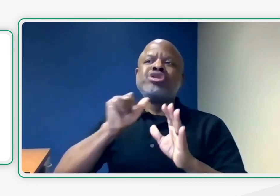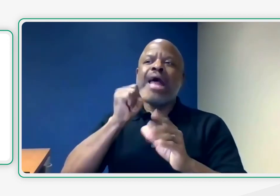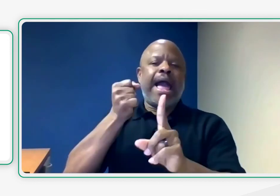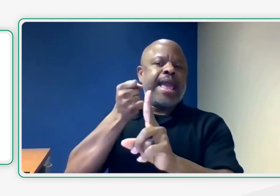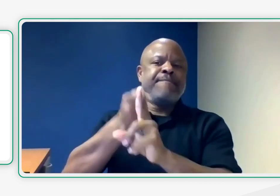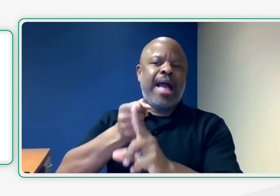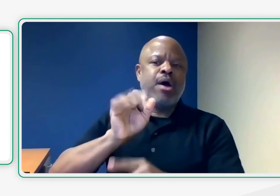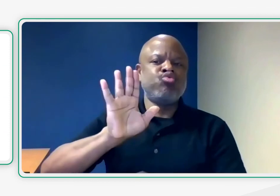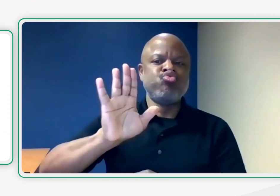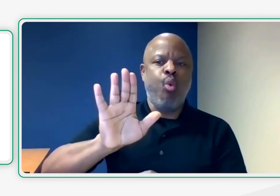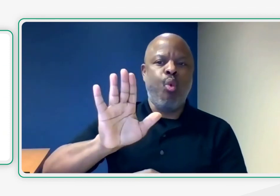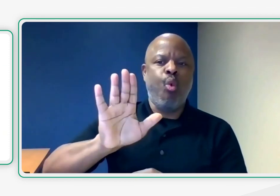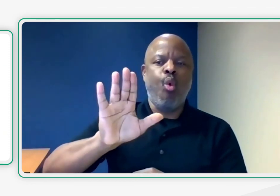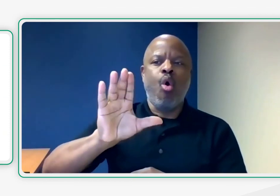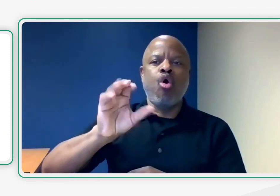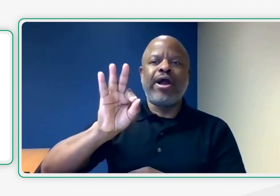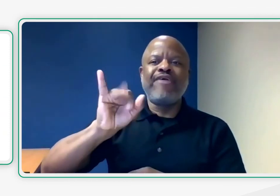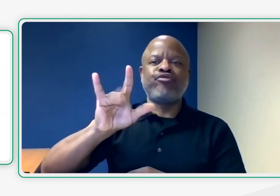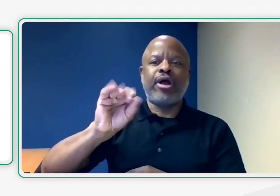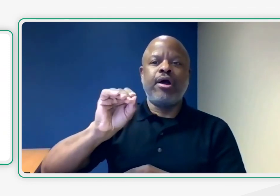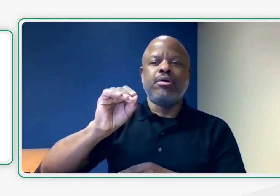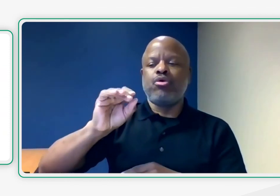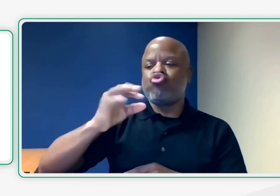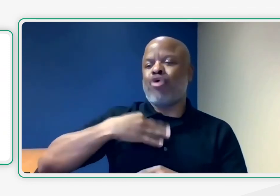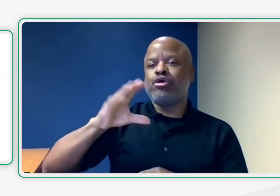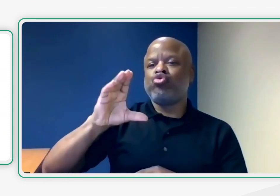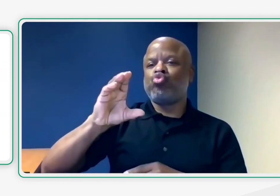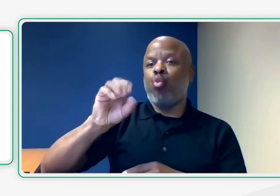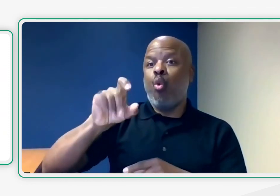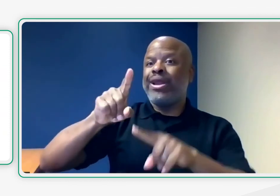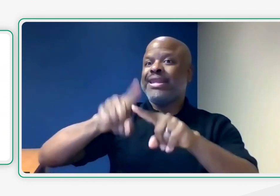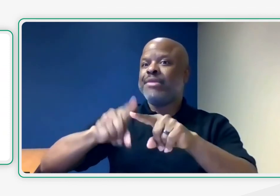score weighs everything after all. So again